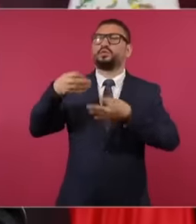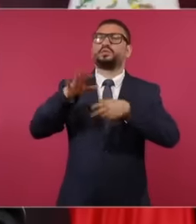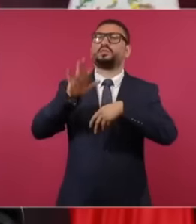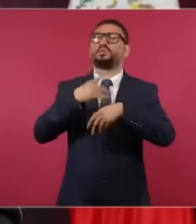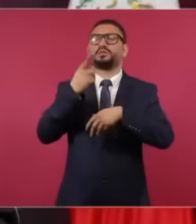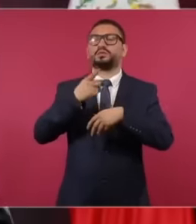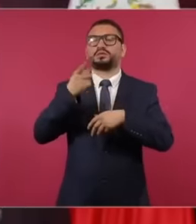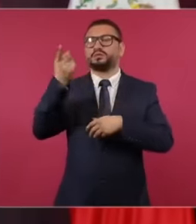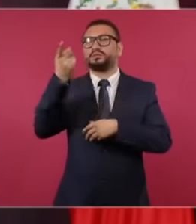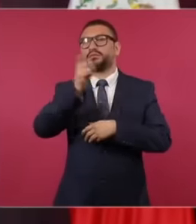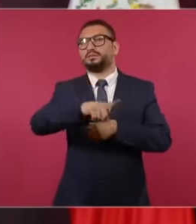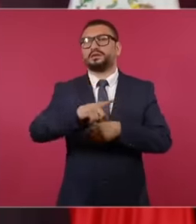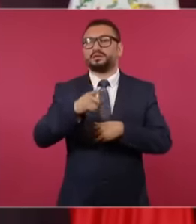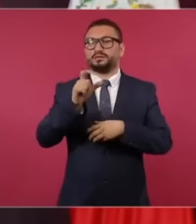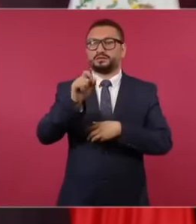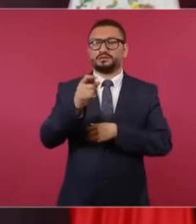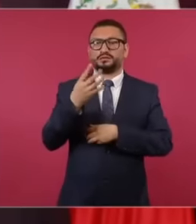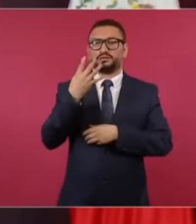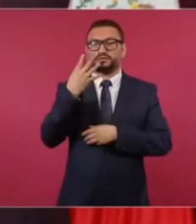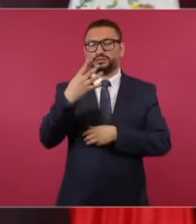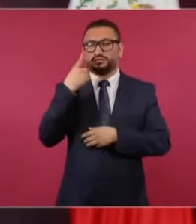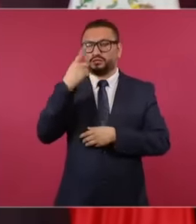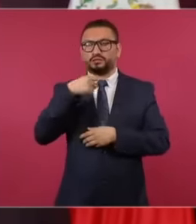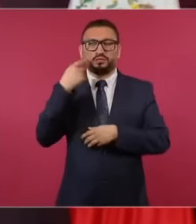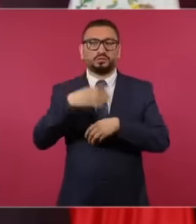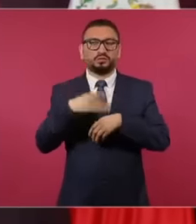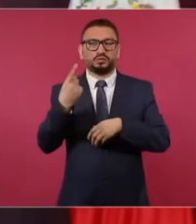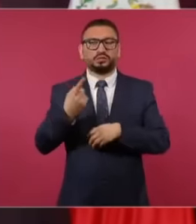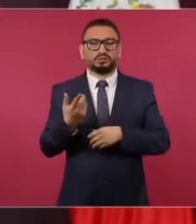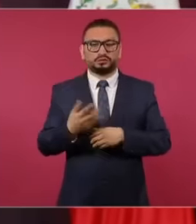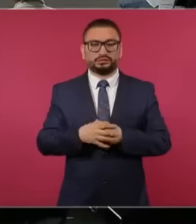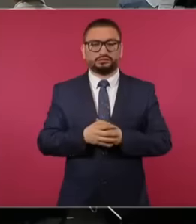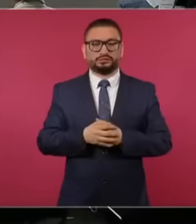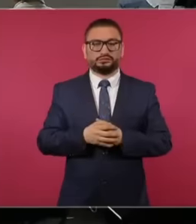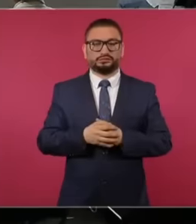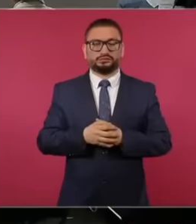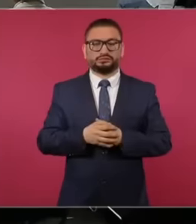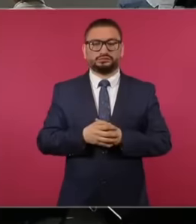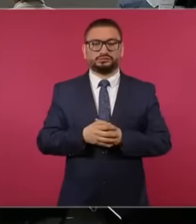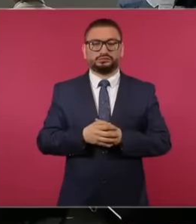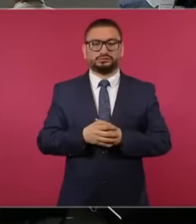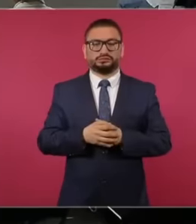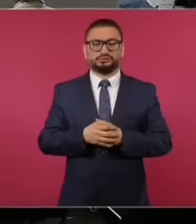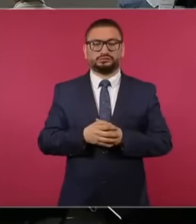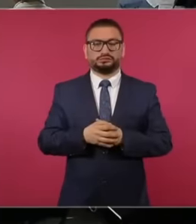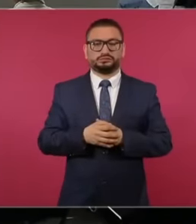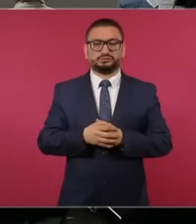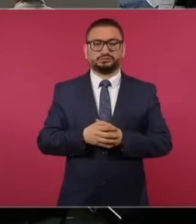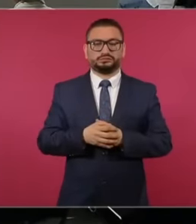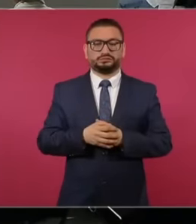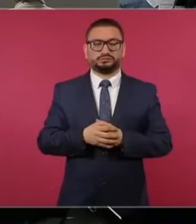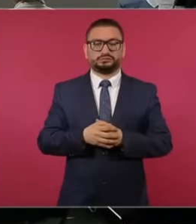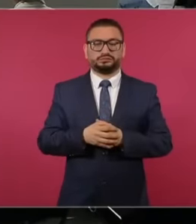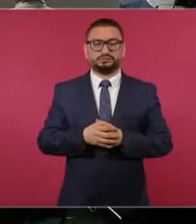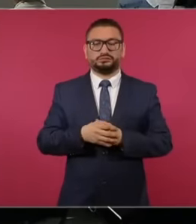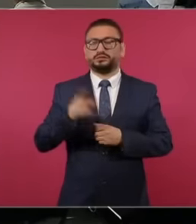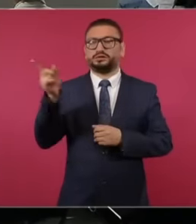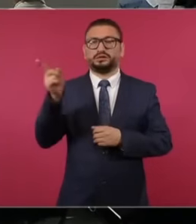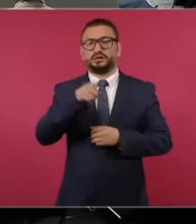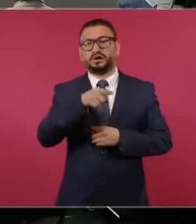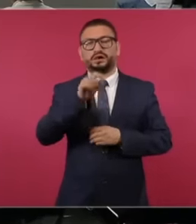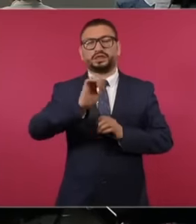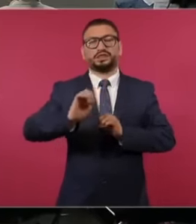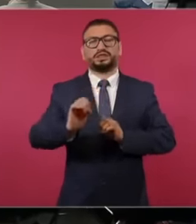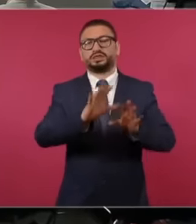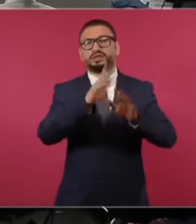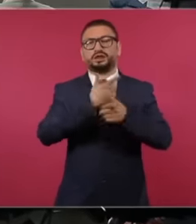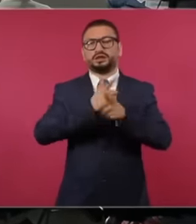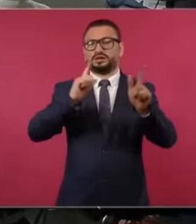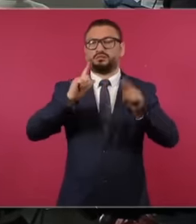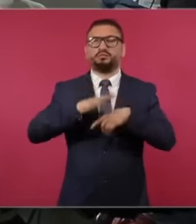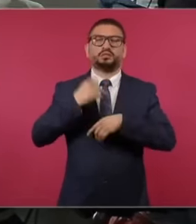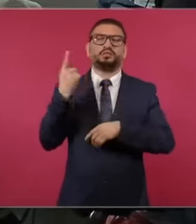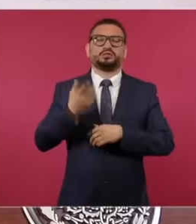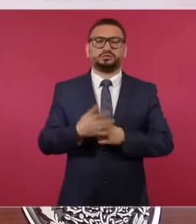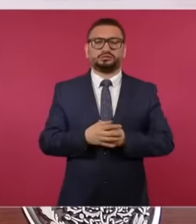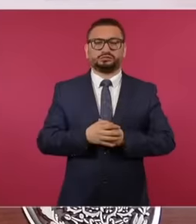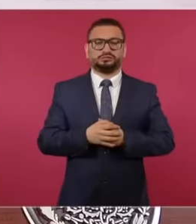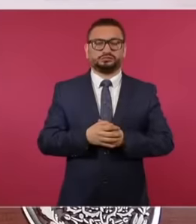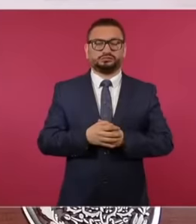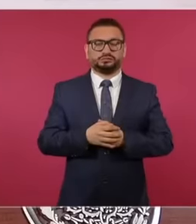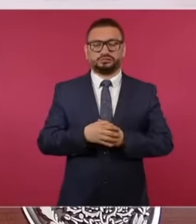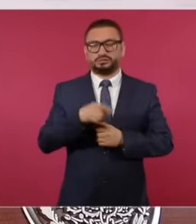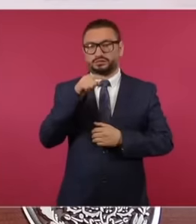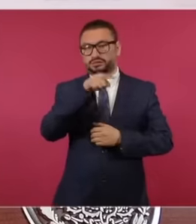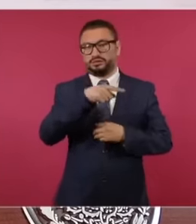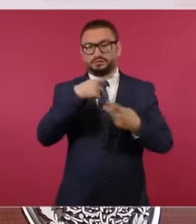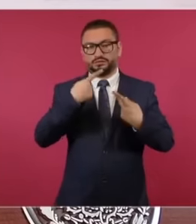You ordered within 24 hours that this person with all this